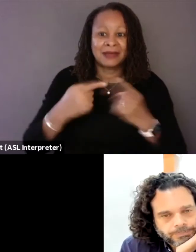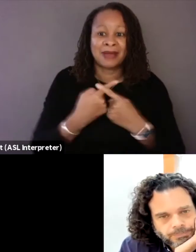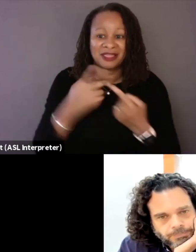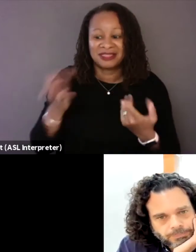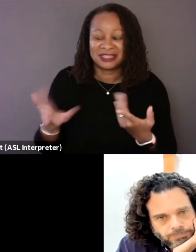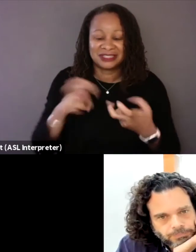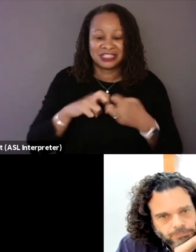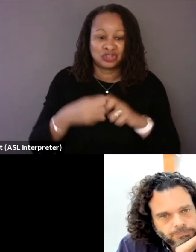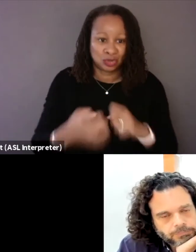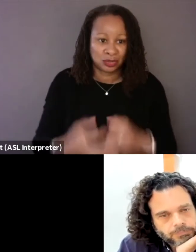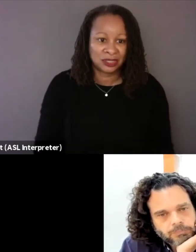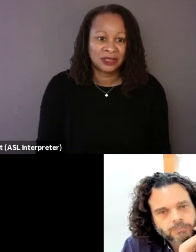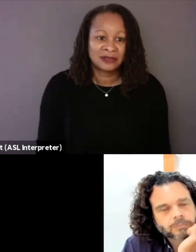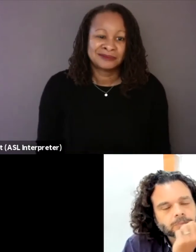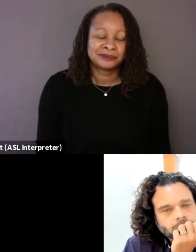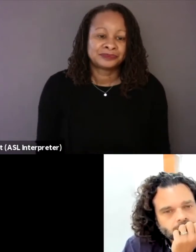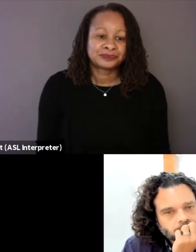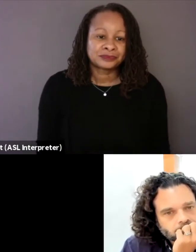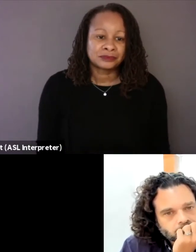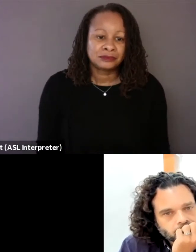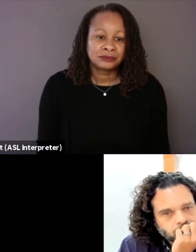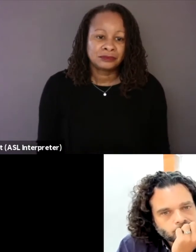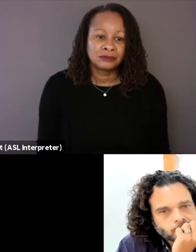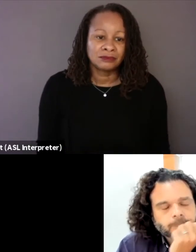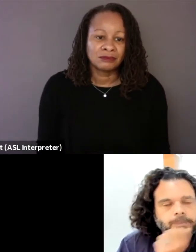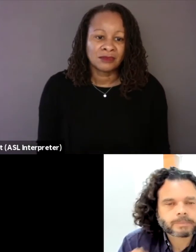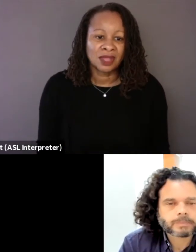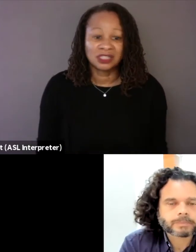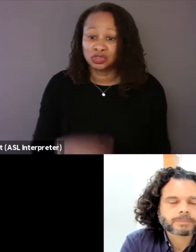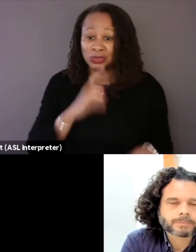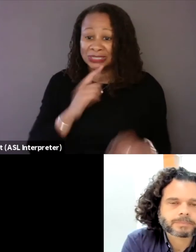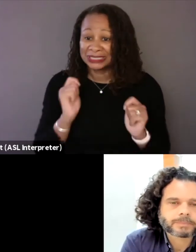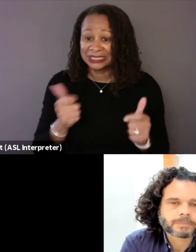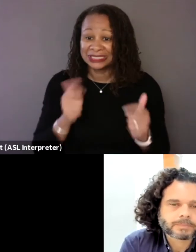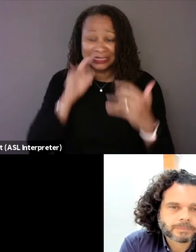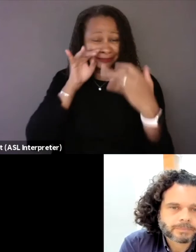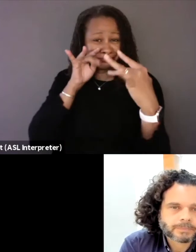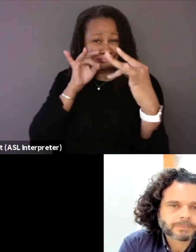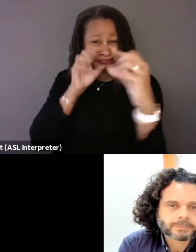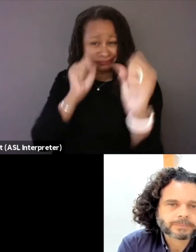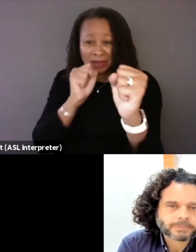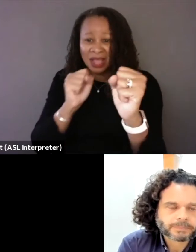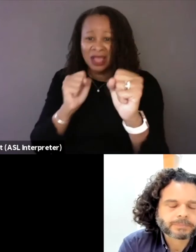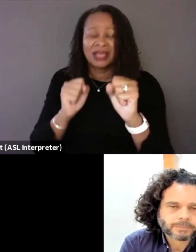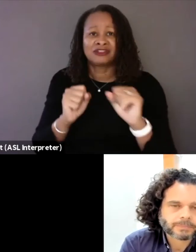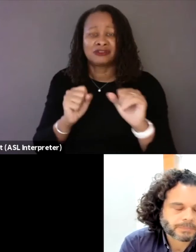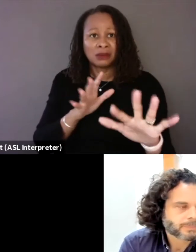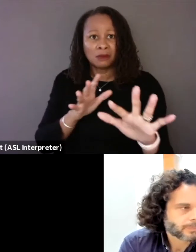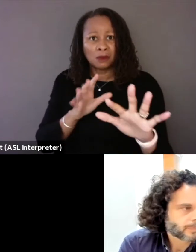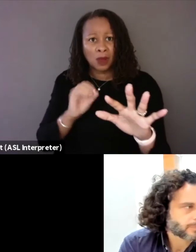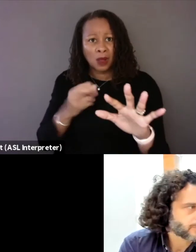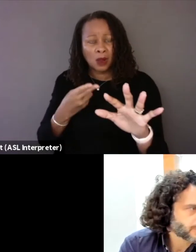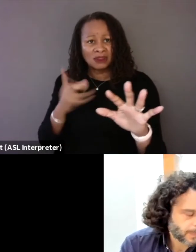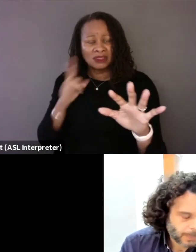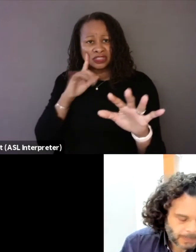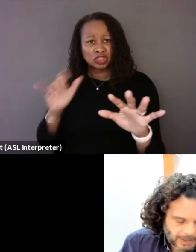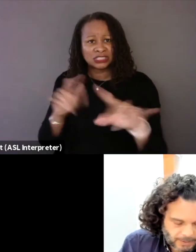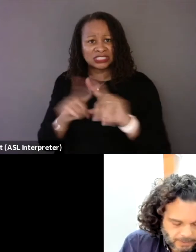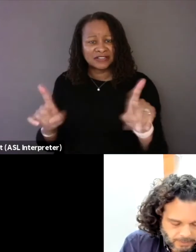Yeah. It's disarming, it's like instantly captivating. That it sort of catches you off guard. Like, oh, this looks different. Well, it's interesting that we,